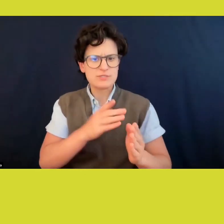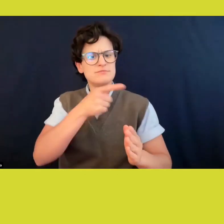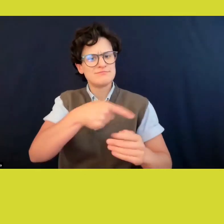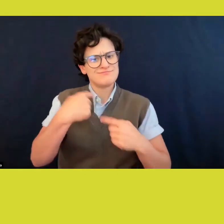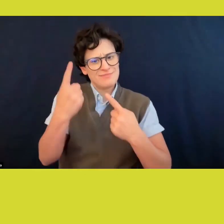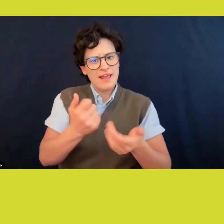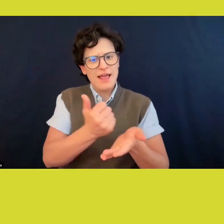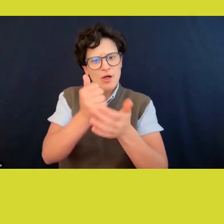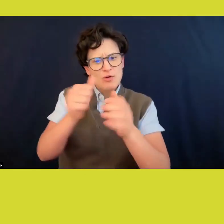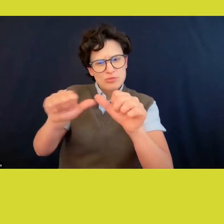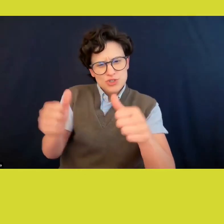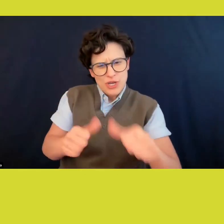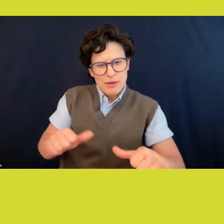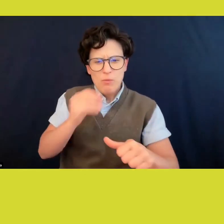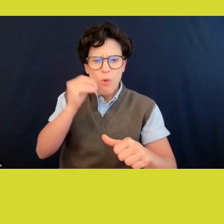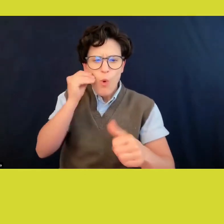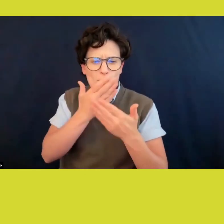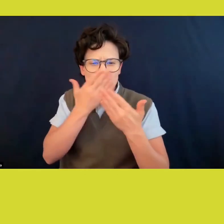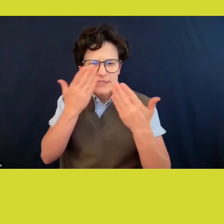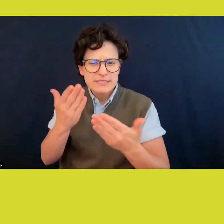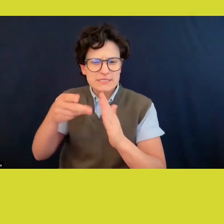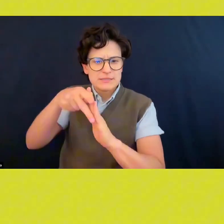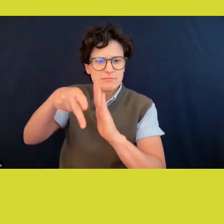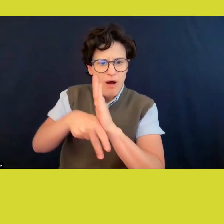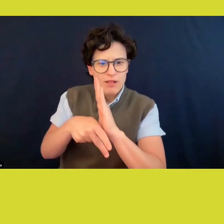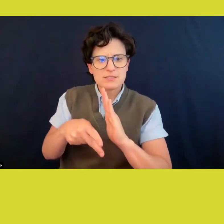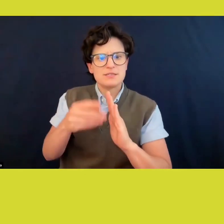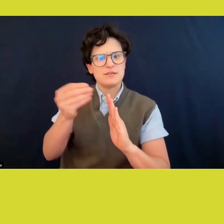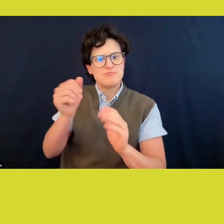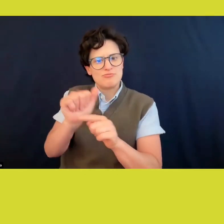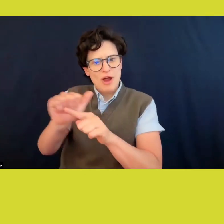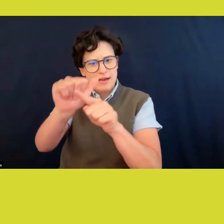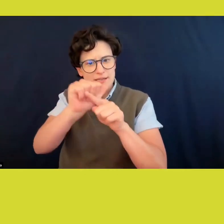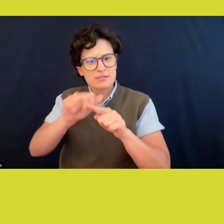He is the author of two influential books and was named